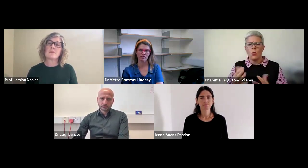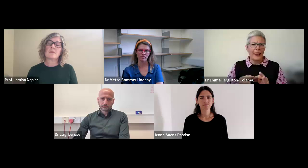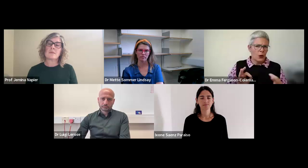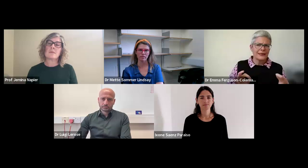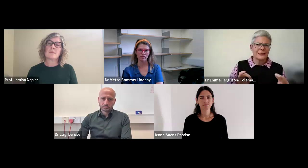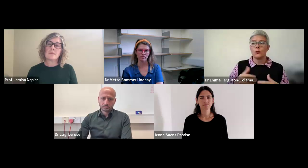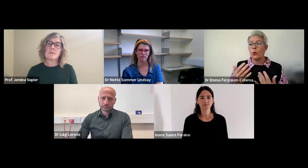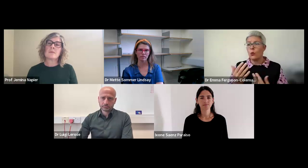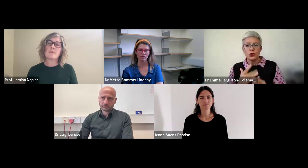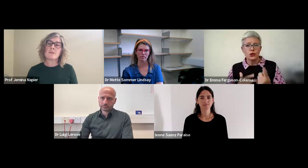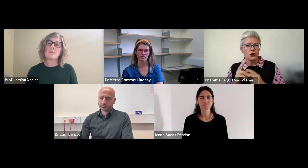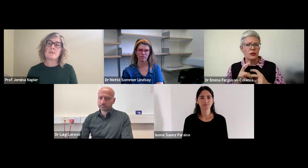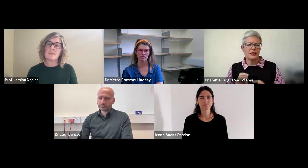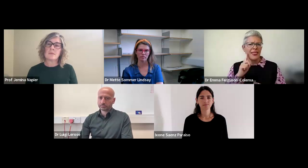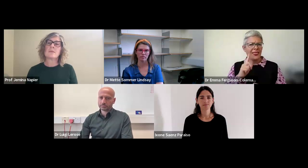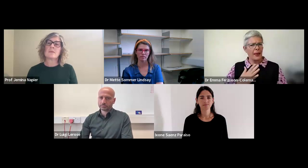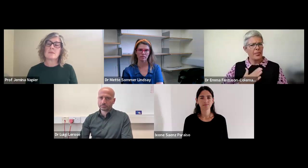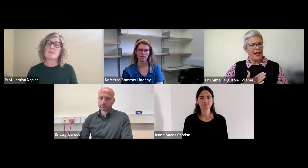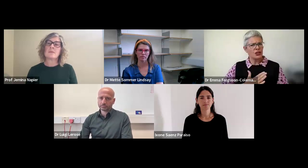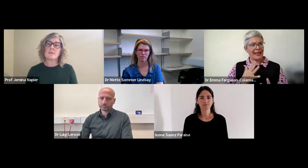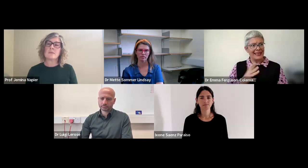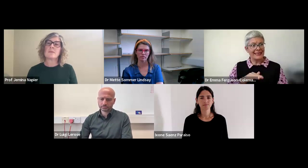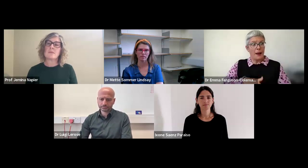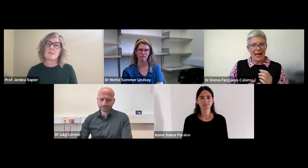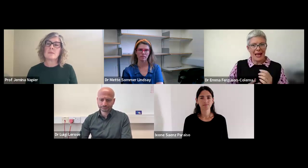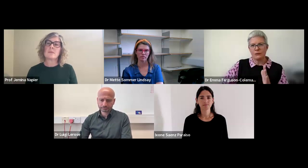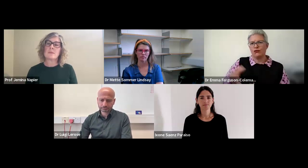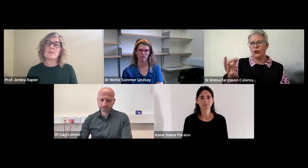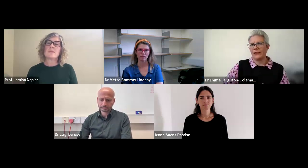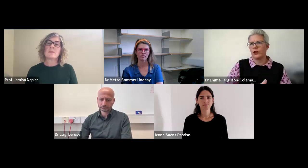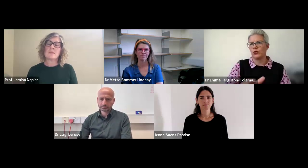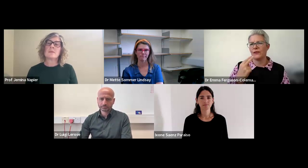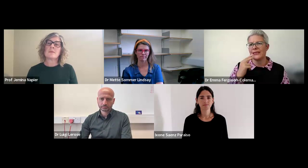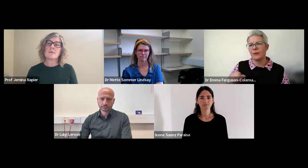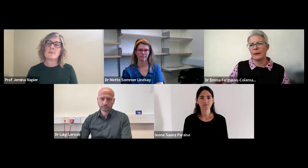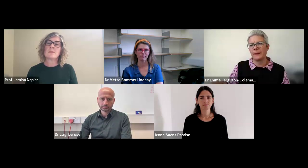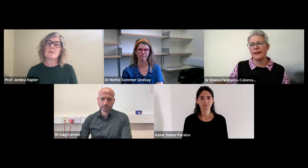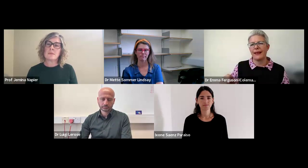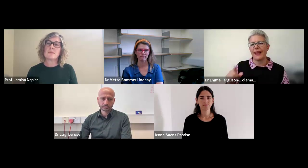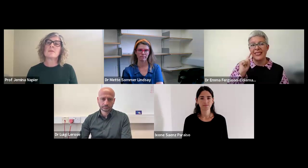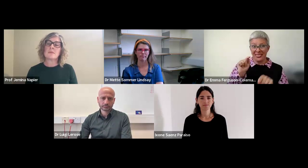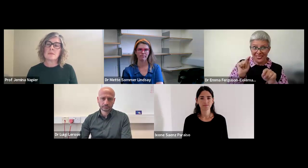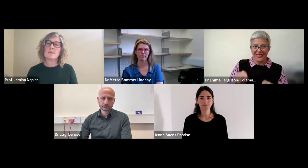within deaf studies or within Linguistics or social studies, their passion is about